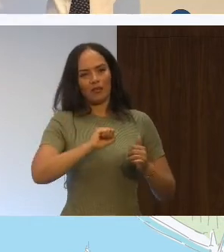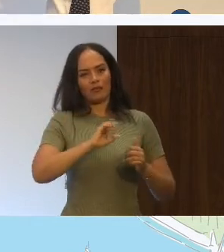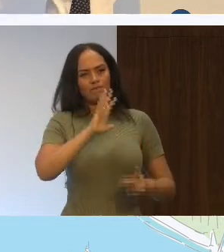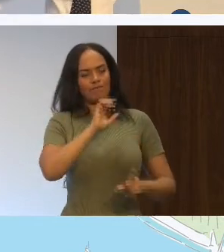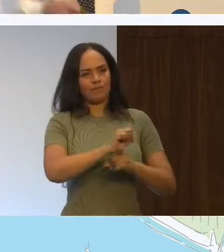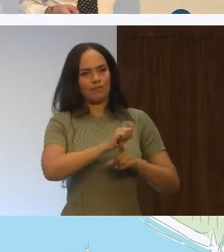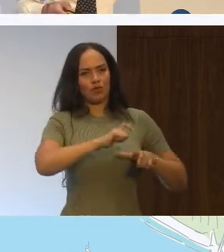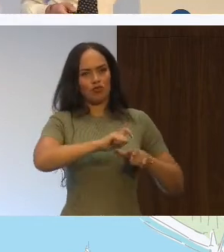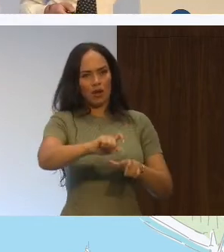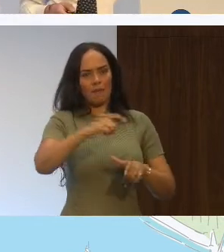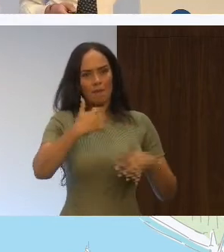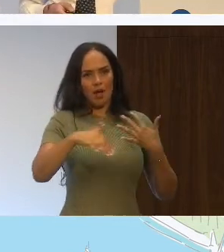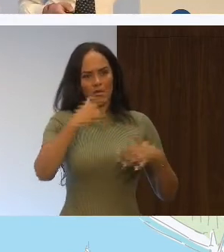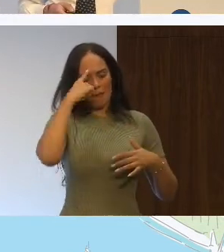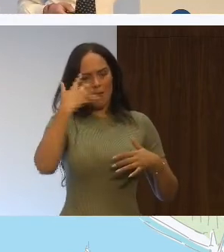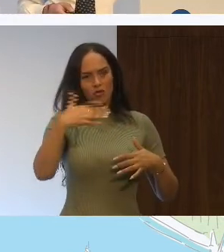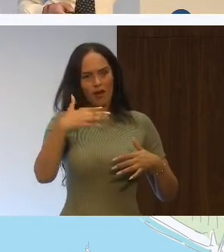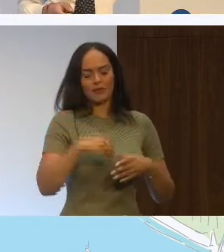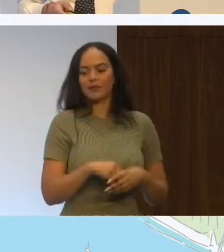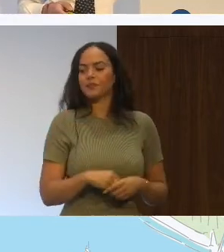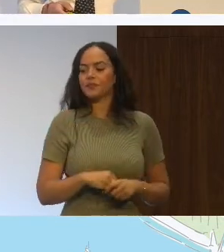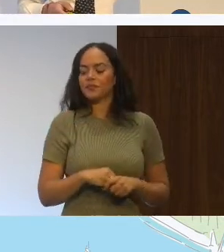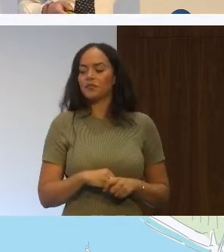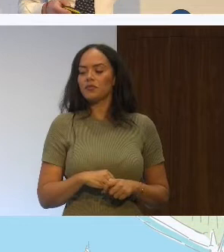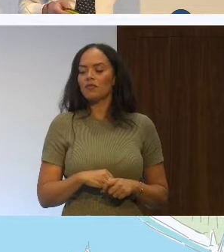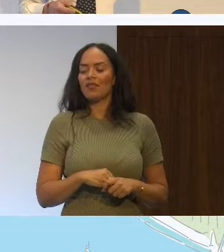And so if you're having 15 days of headache a month, life is really miserable